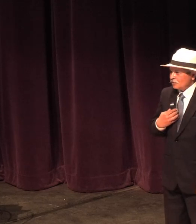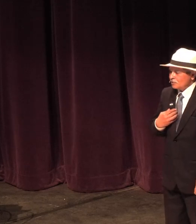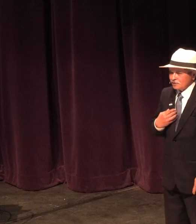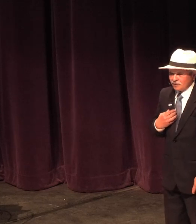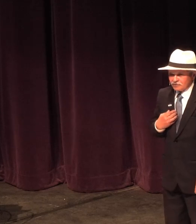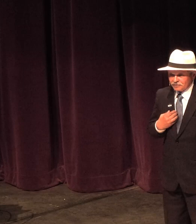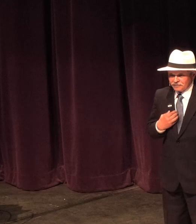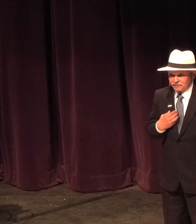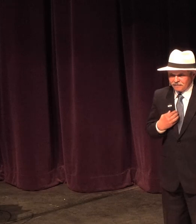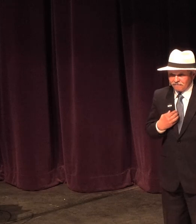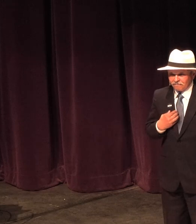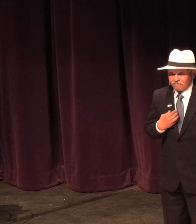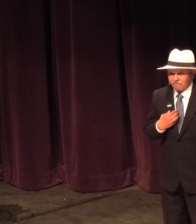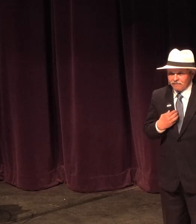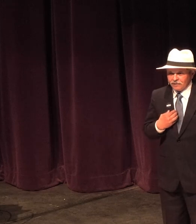per student is $5500, $5800.